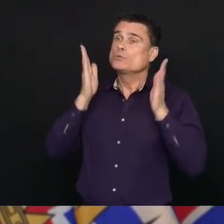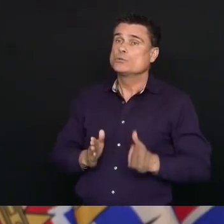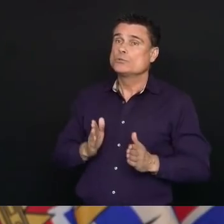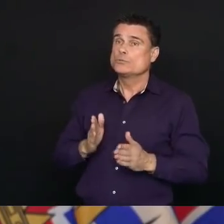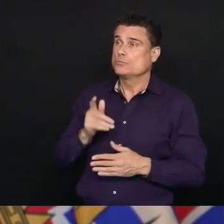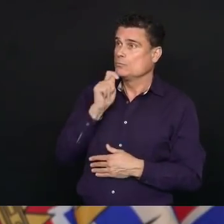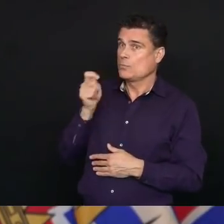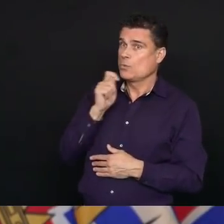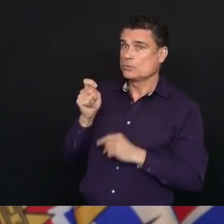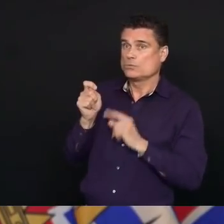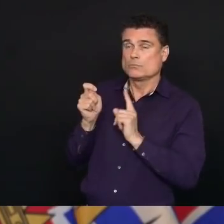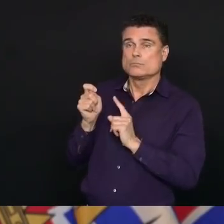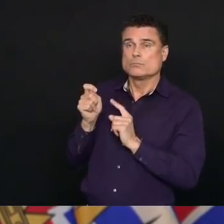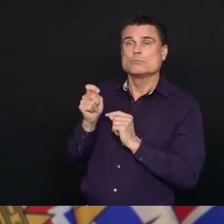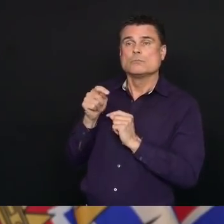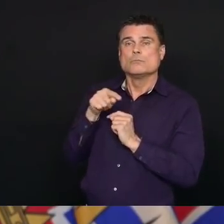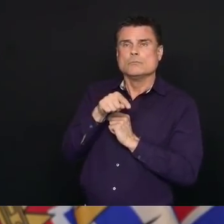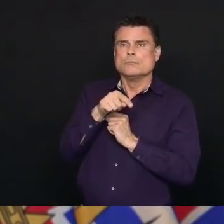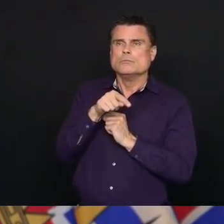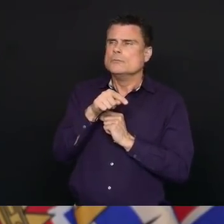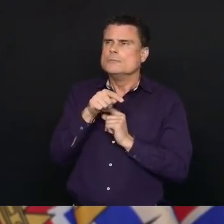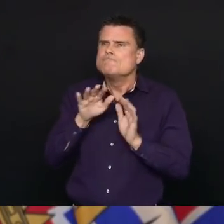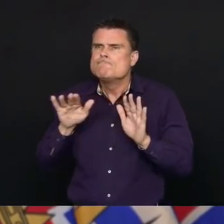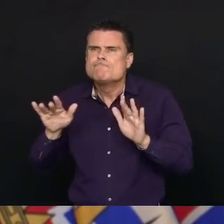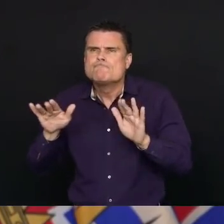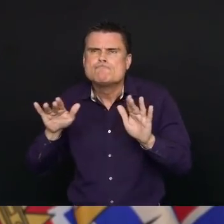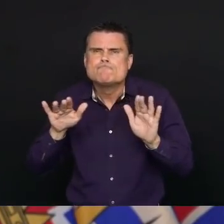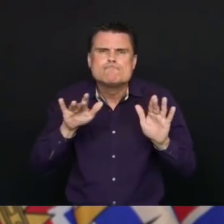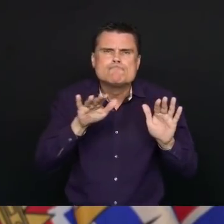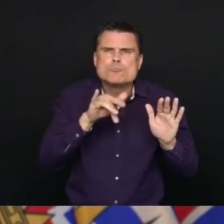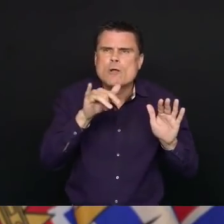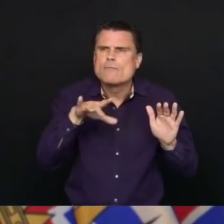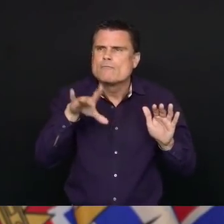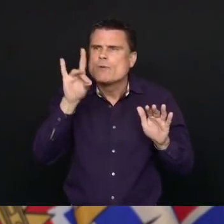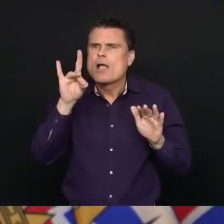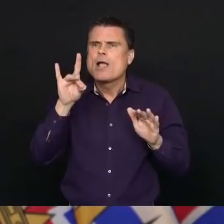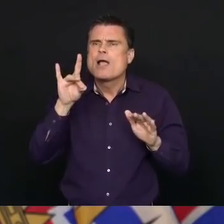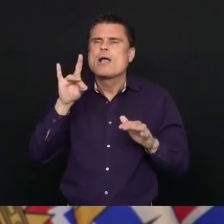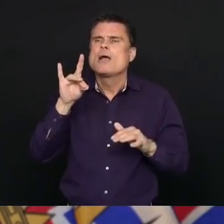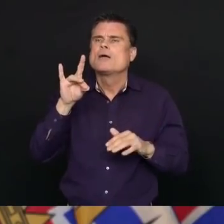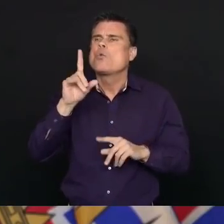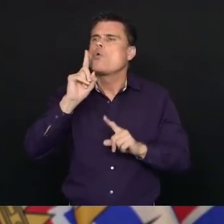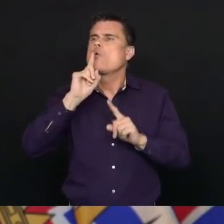get them within 72 hours locally. The question is why has the province not